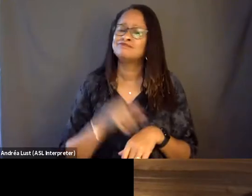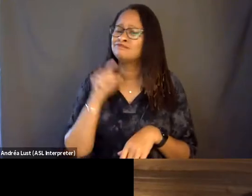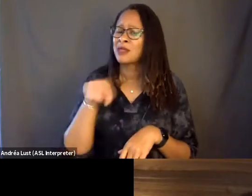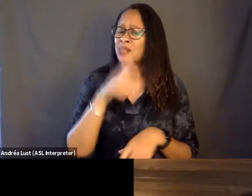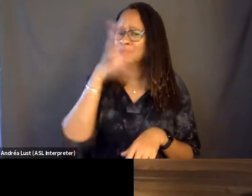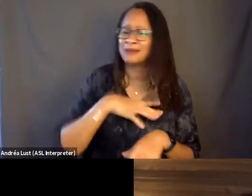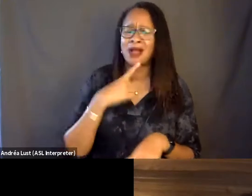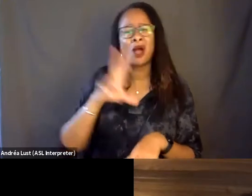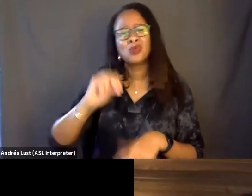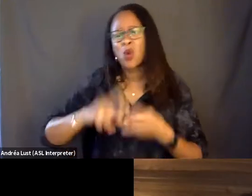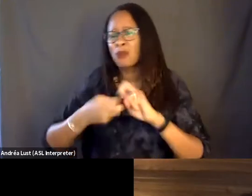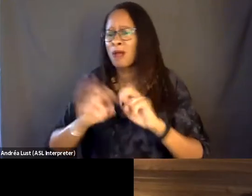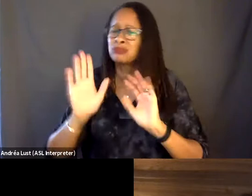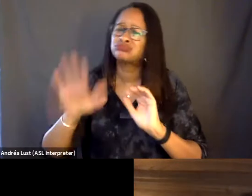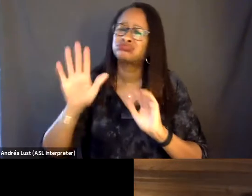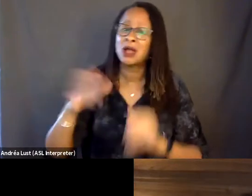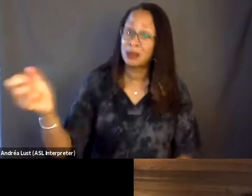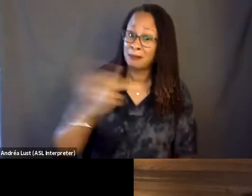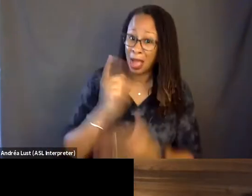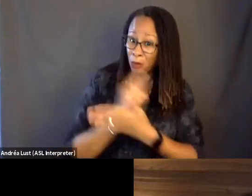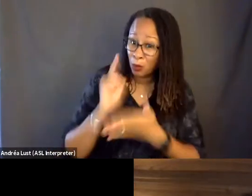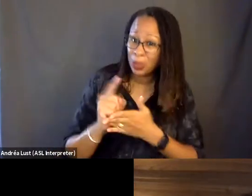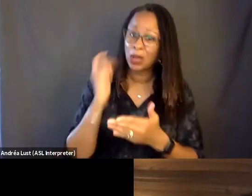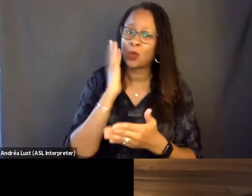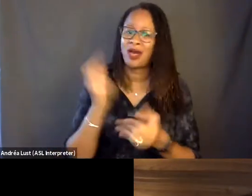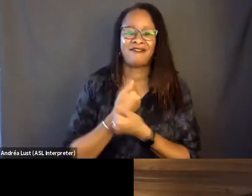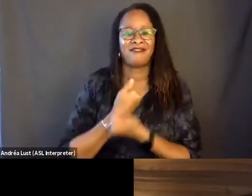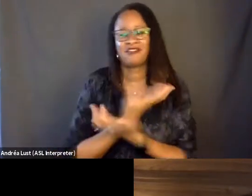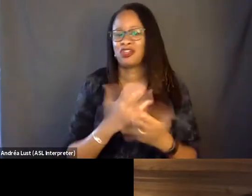Just come back in a week and we'll have everything ready for you.